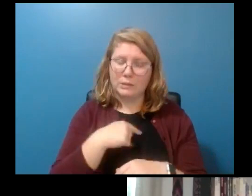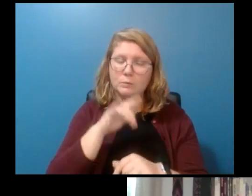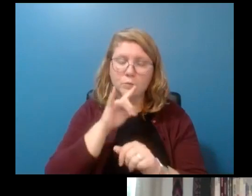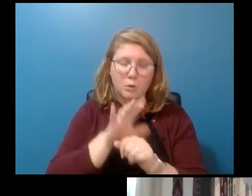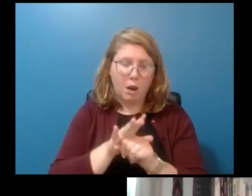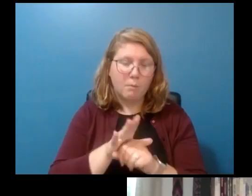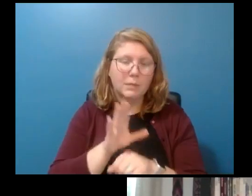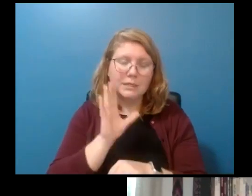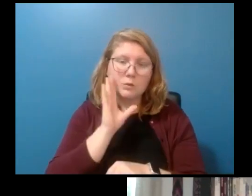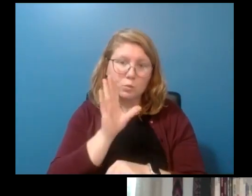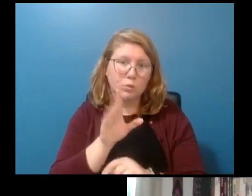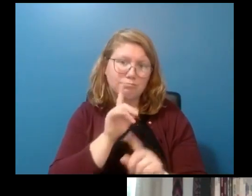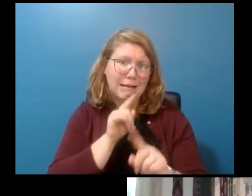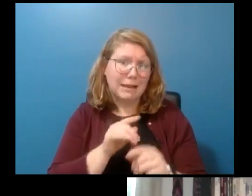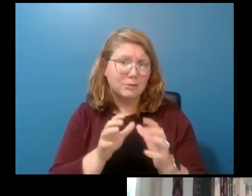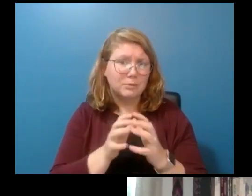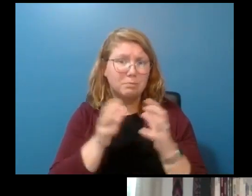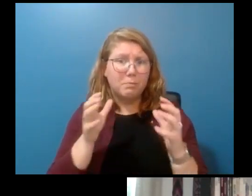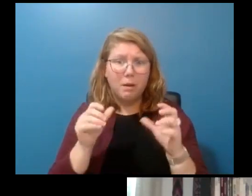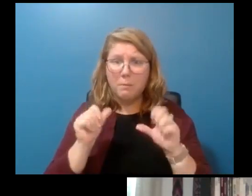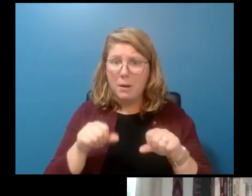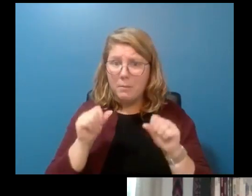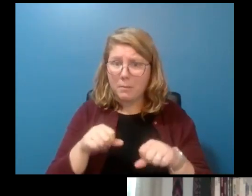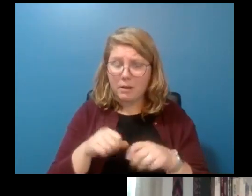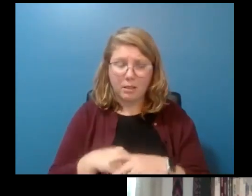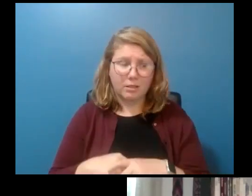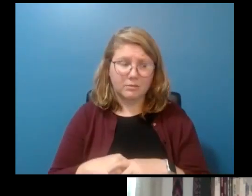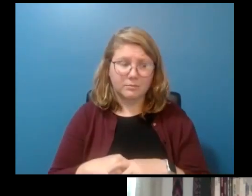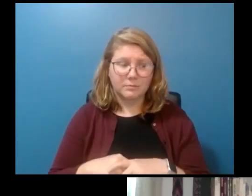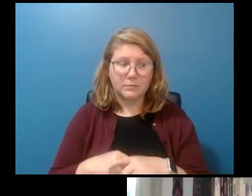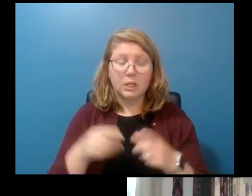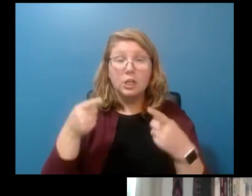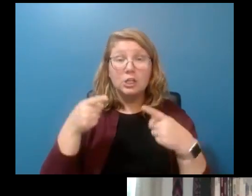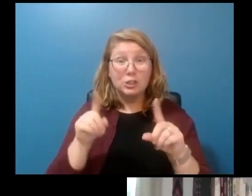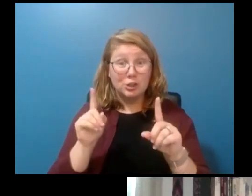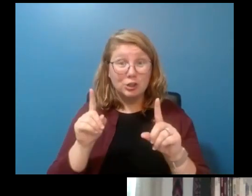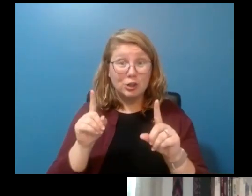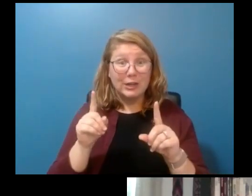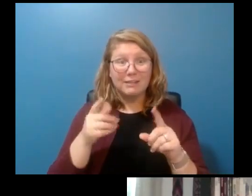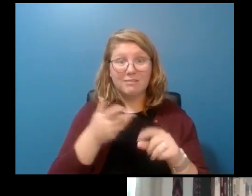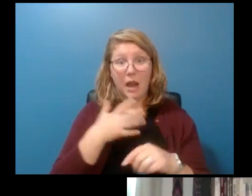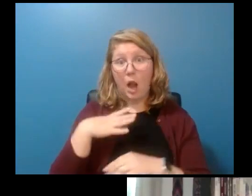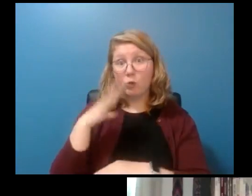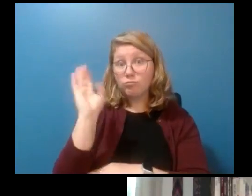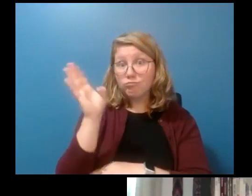offers to all of Minnesotans. Again, I am Marcy with the Disability HUB. Before we jump